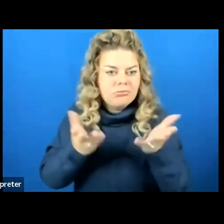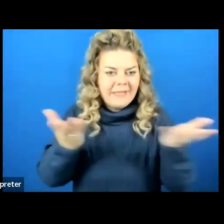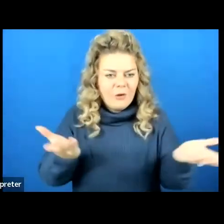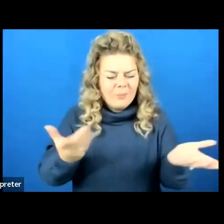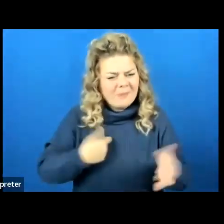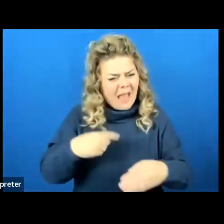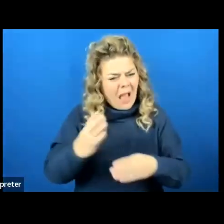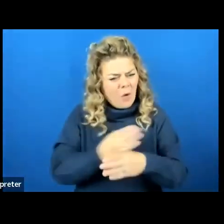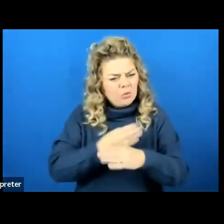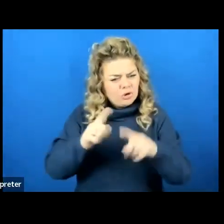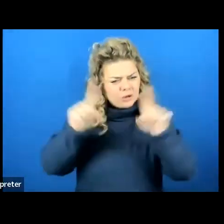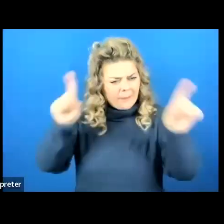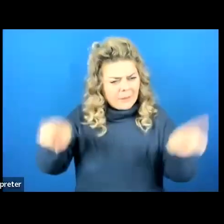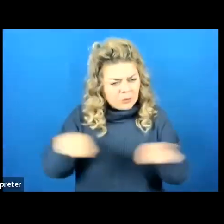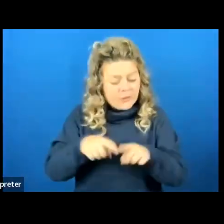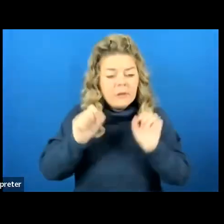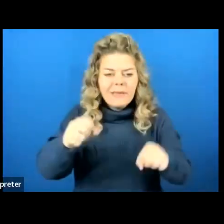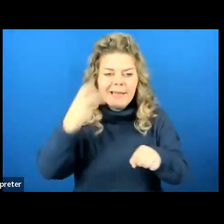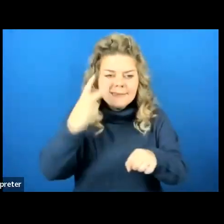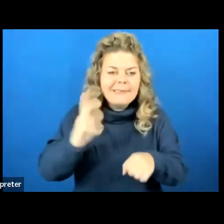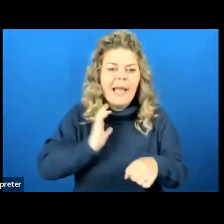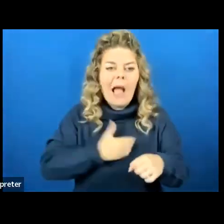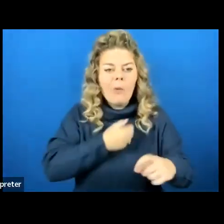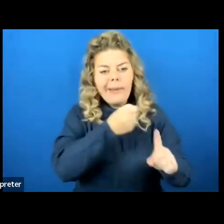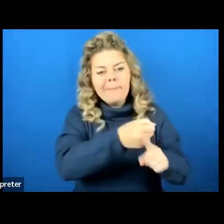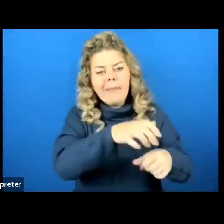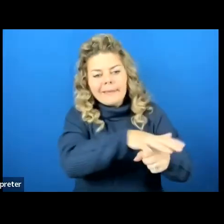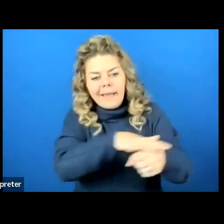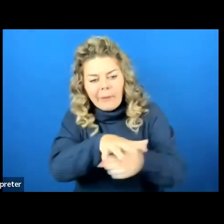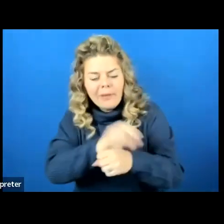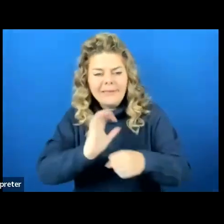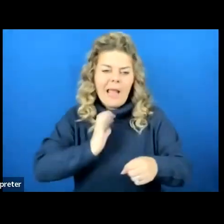that you can see our impact areas and core commitments for this campaign.